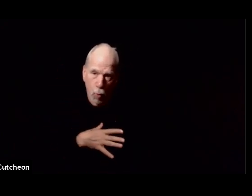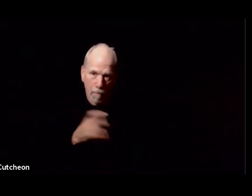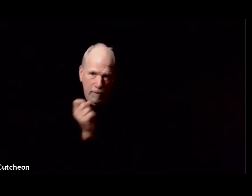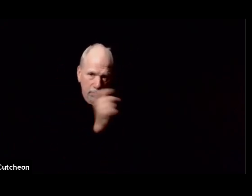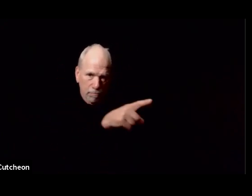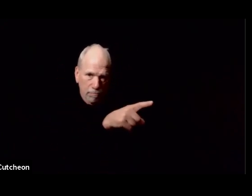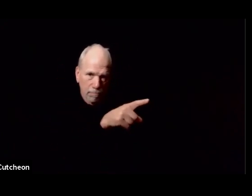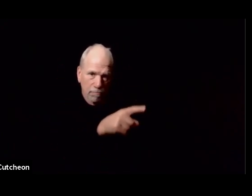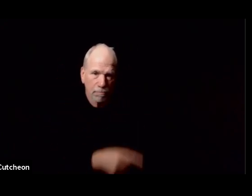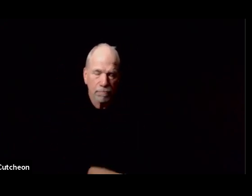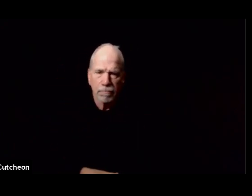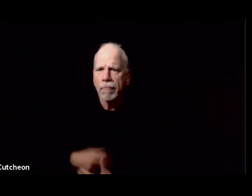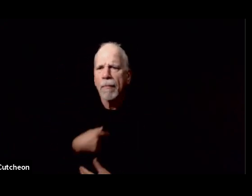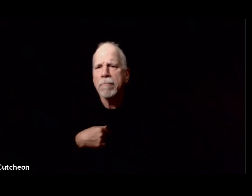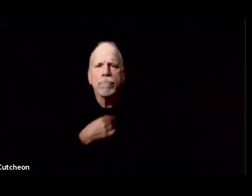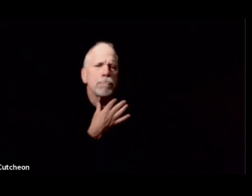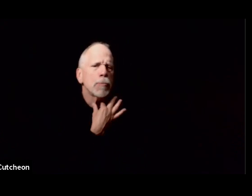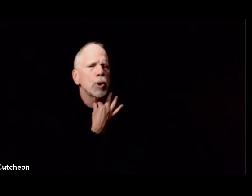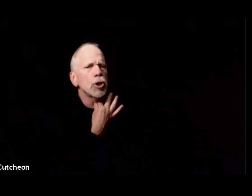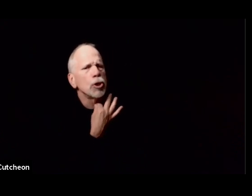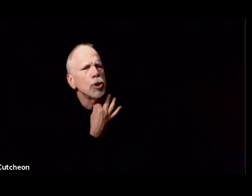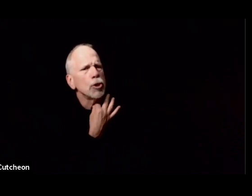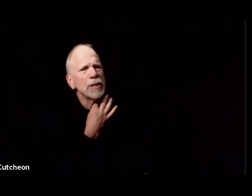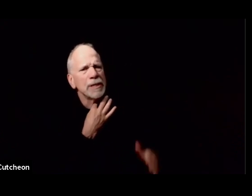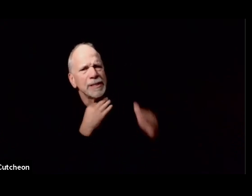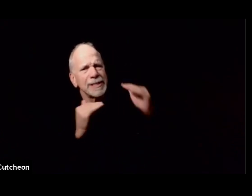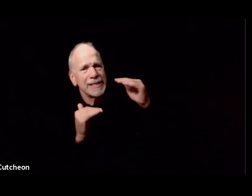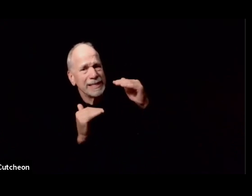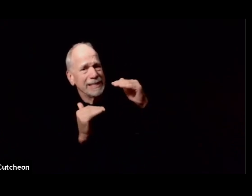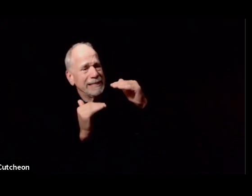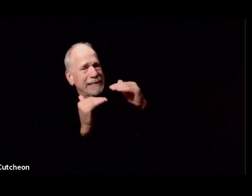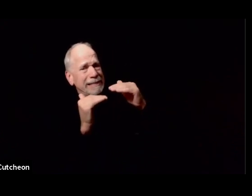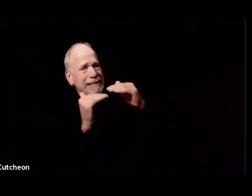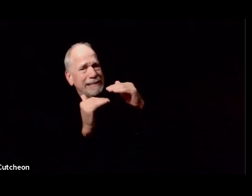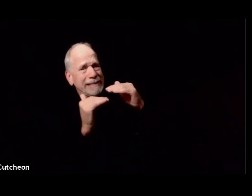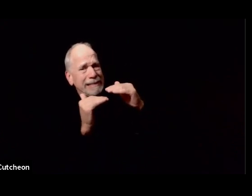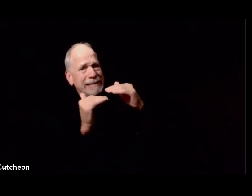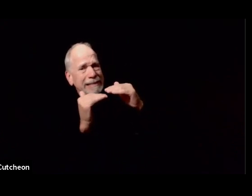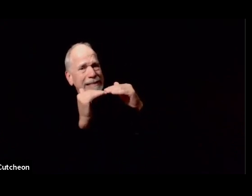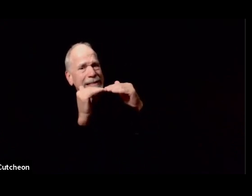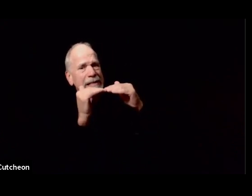the state might release information about outbreaks, you know, linked to certainly businesses?